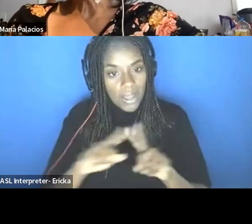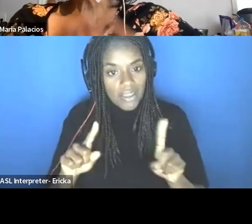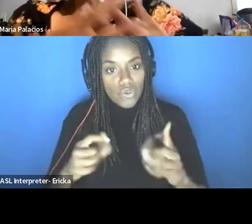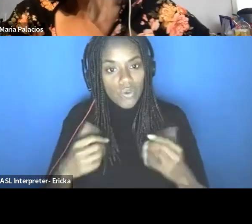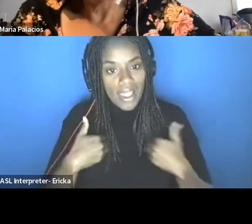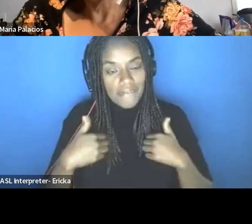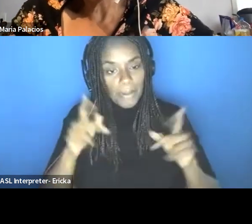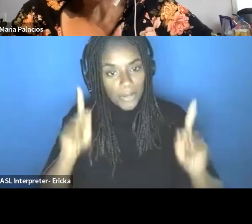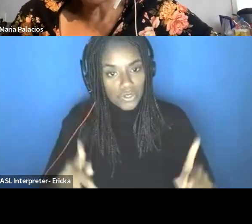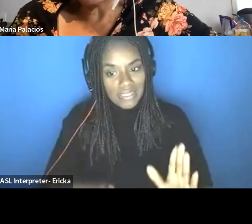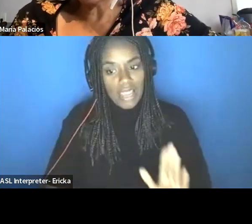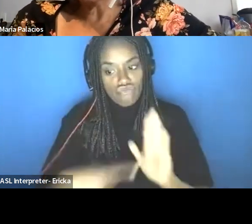So it would be being honest about it and recognizing hey, we recognize that is new to you try it make sure that the person is speaking to the consumer of that particular background.